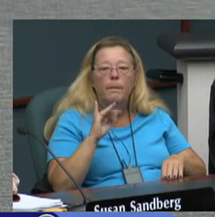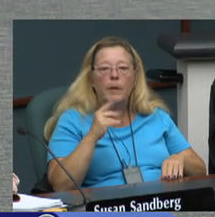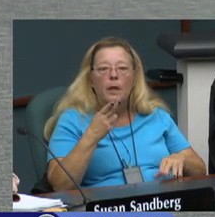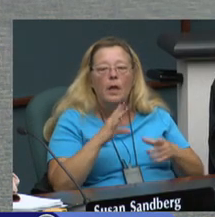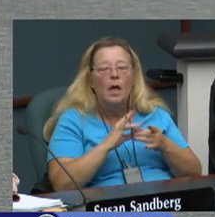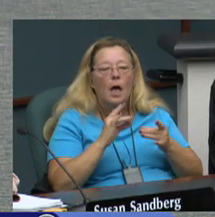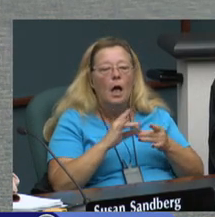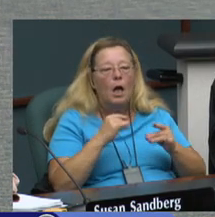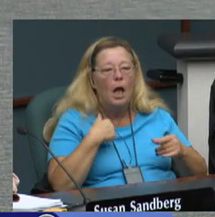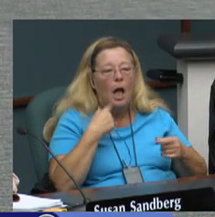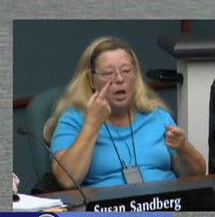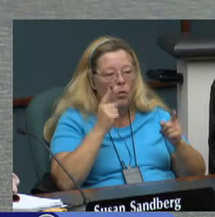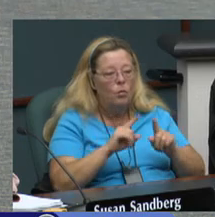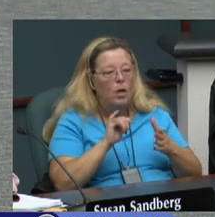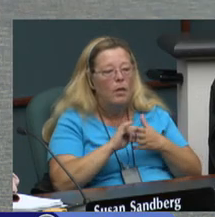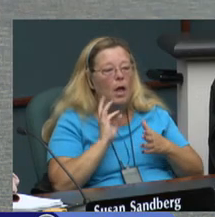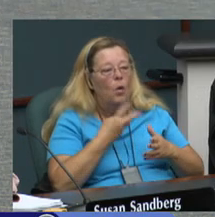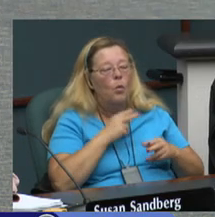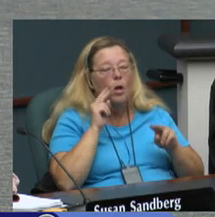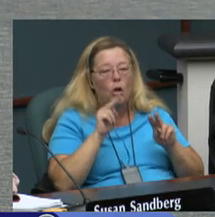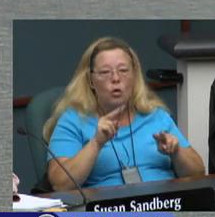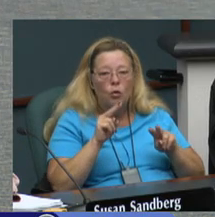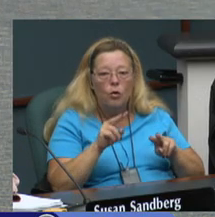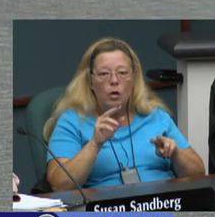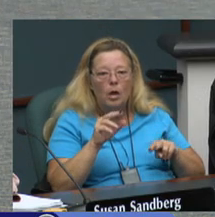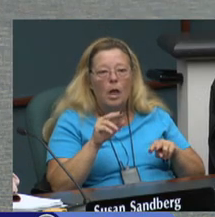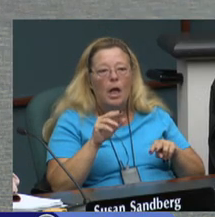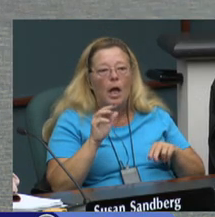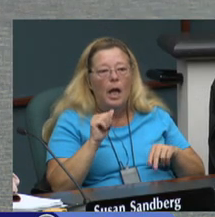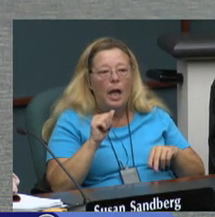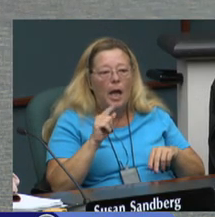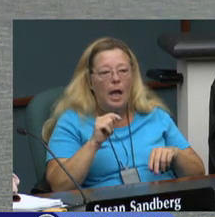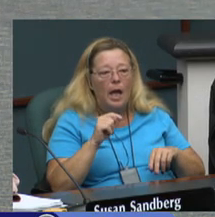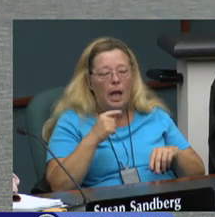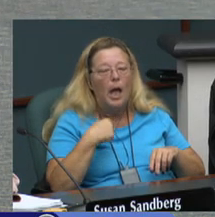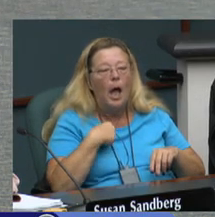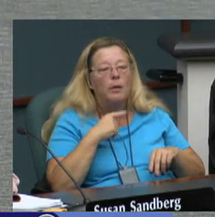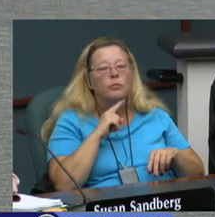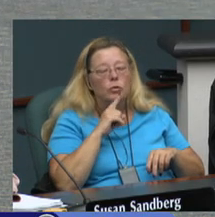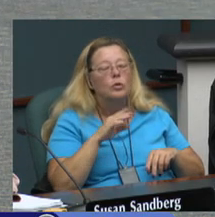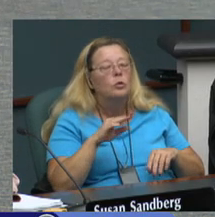agreed that we're looking and I'm convinced thoroughly convinced as she is